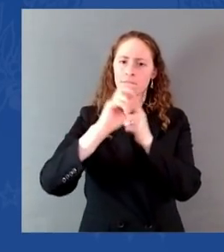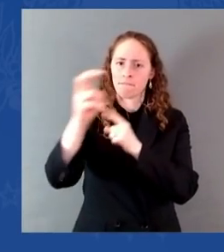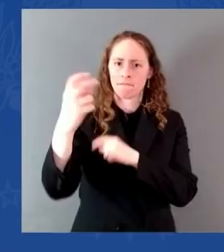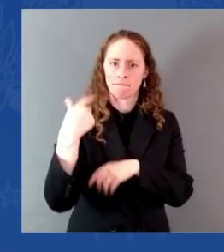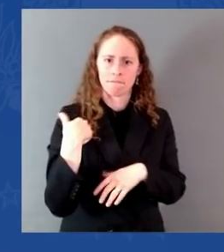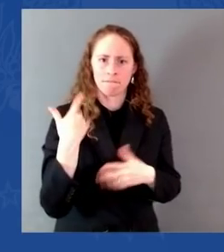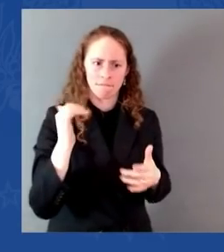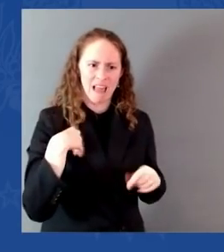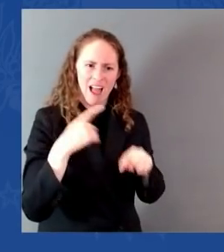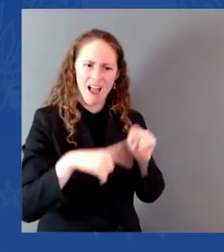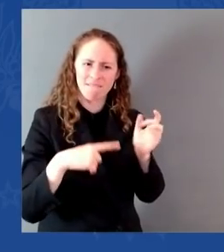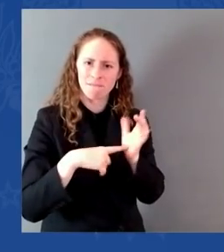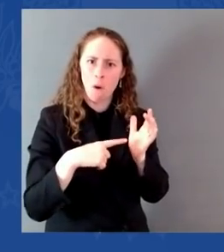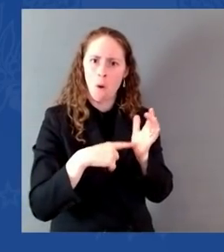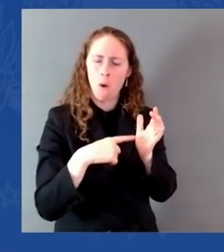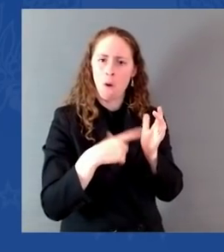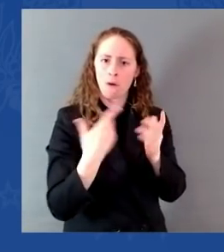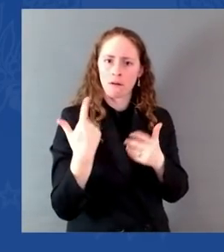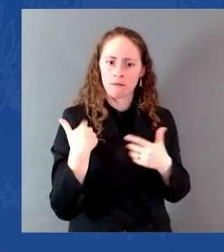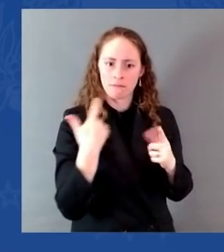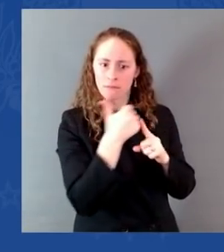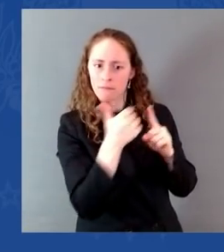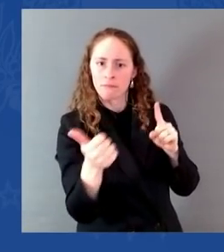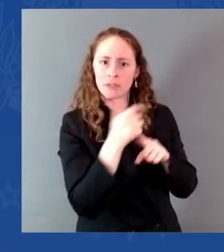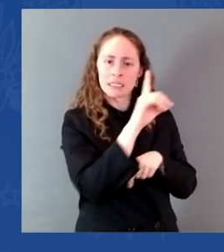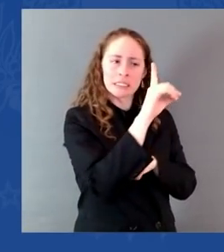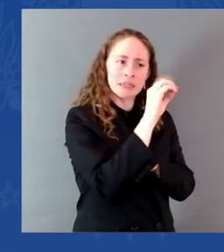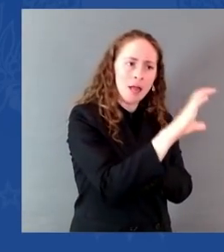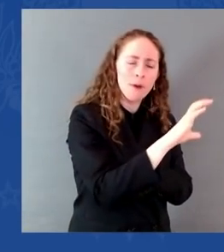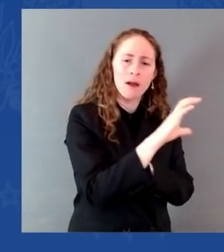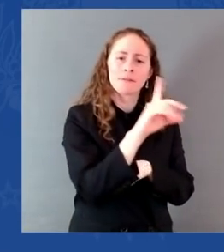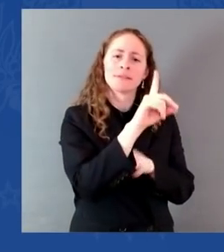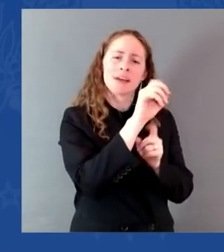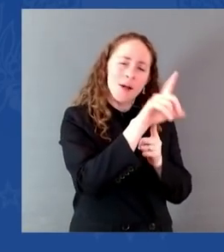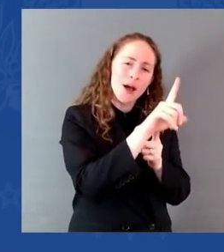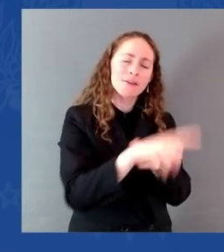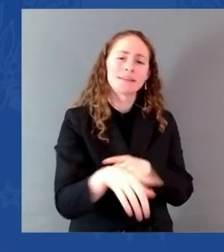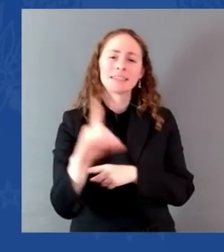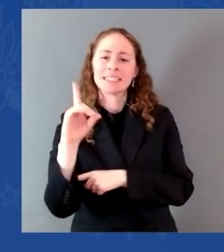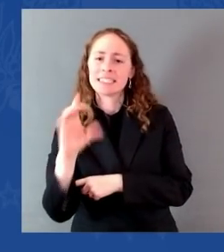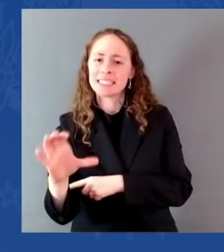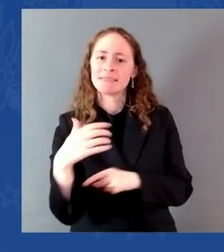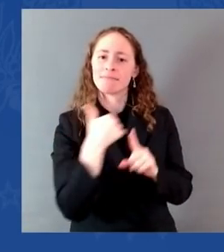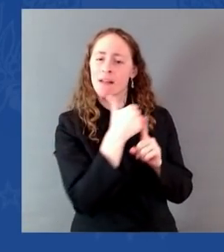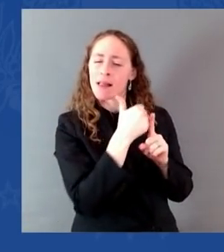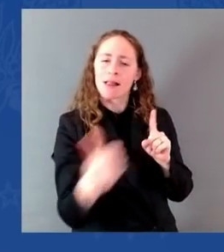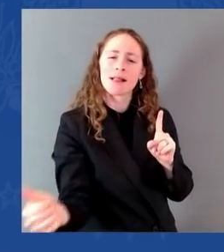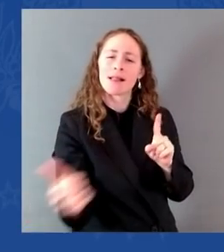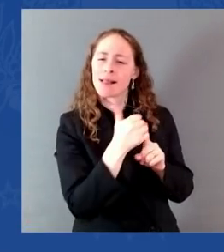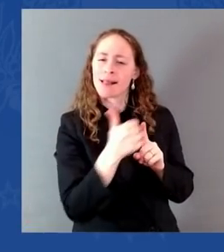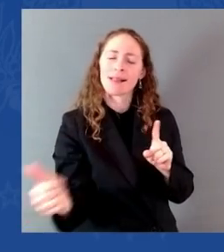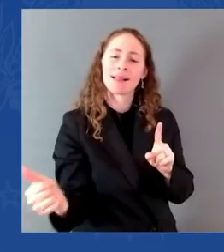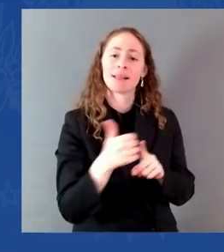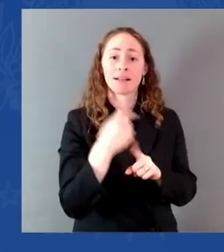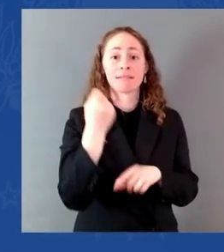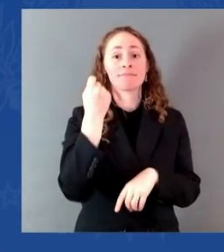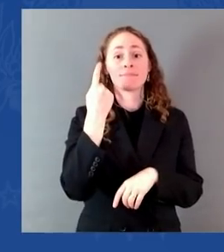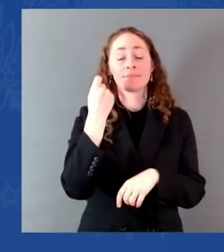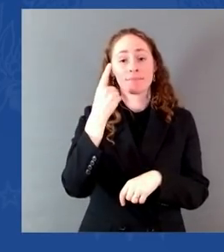the government keeps fastidious records of how many miles you travel on government planes. And so, there's a big headline: